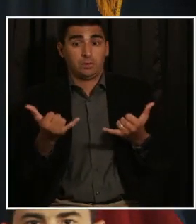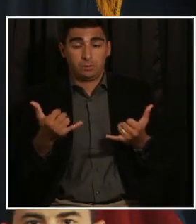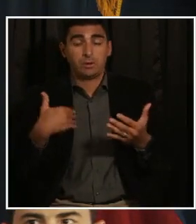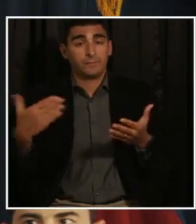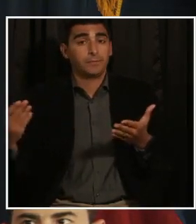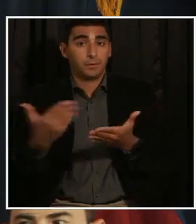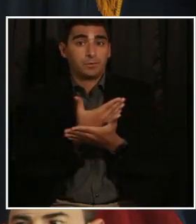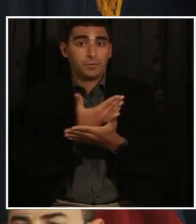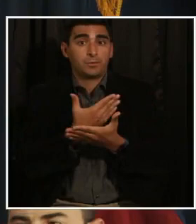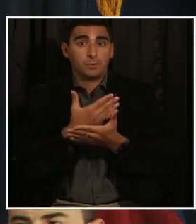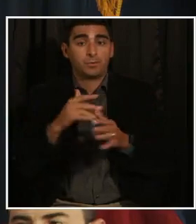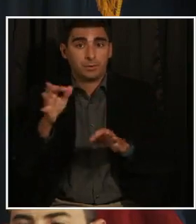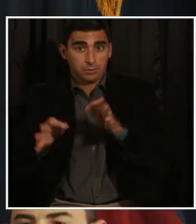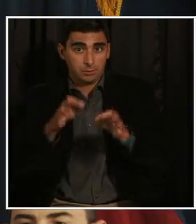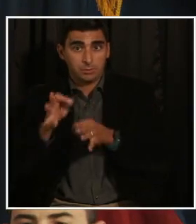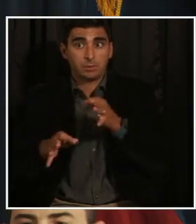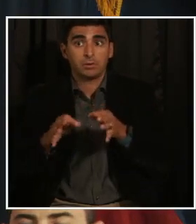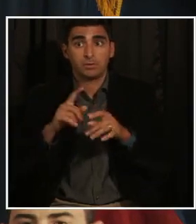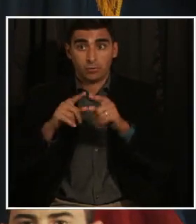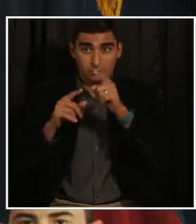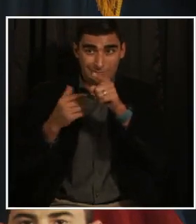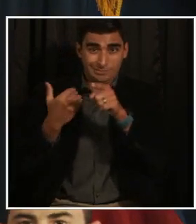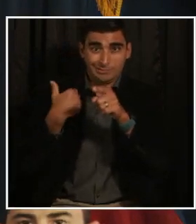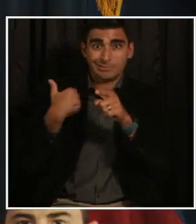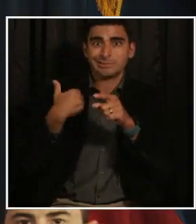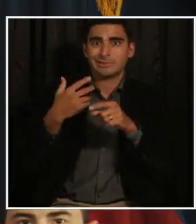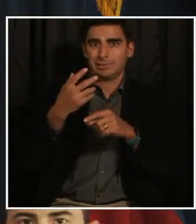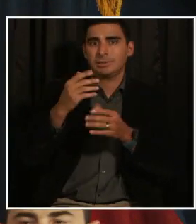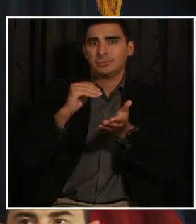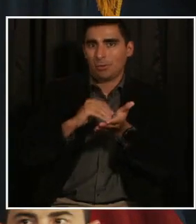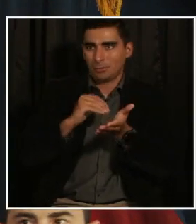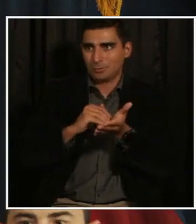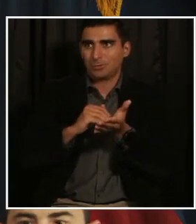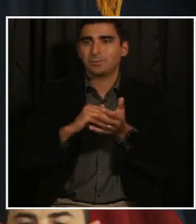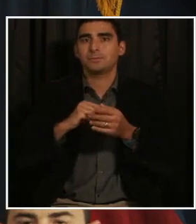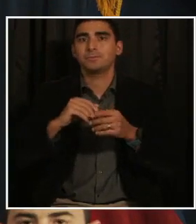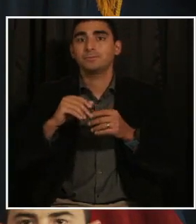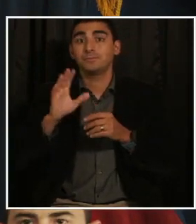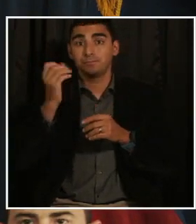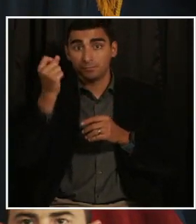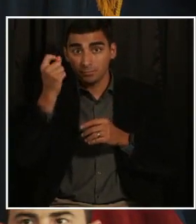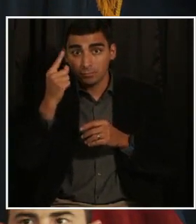that dr hurley he and others worked on how that is implemented is up to local districts or county